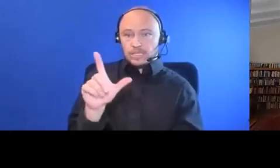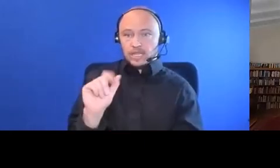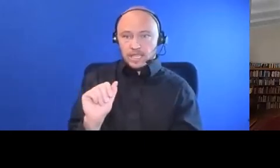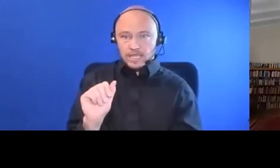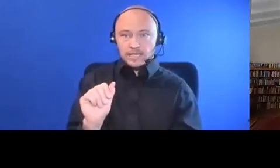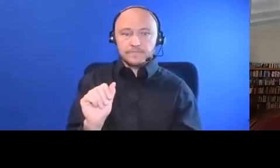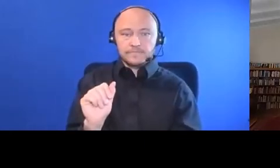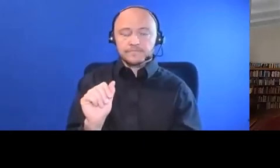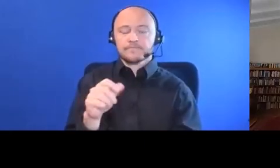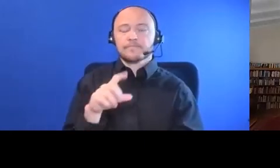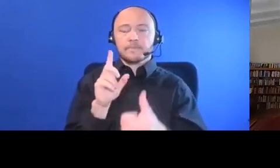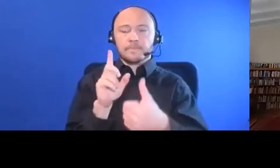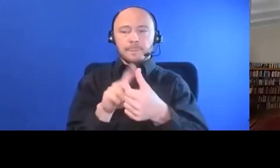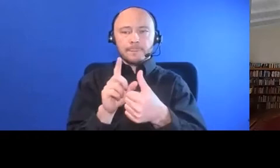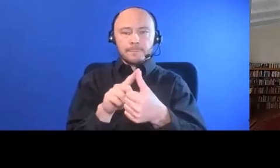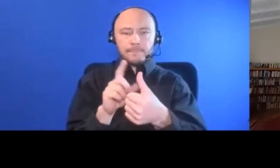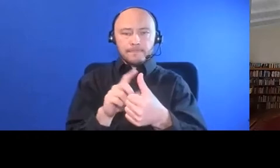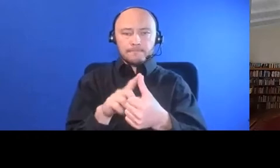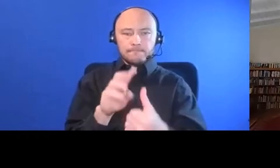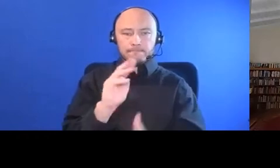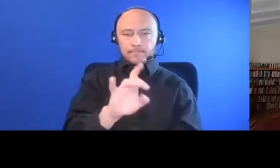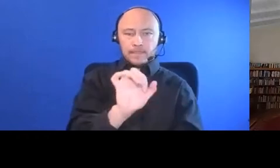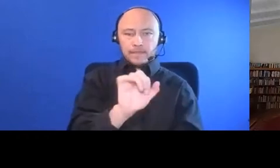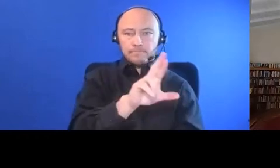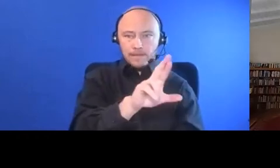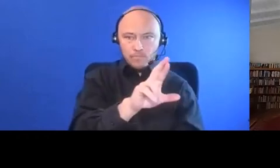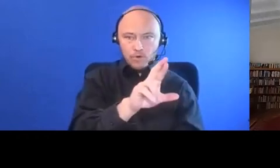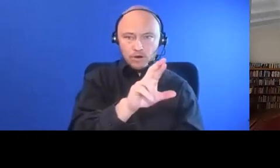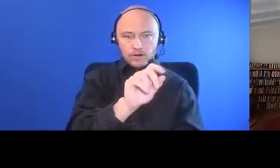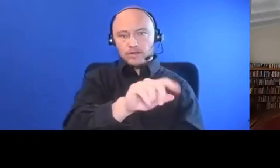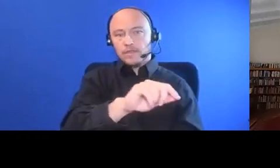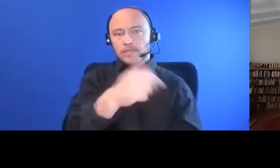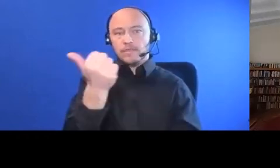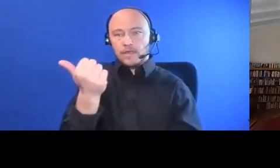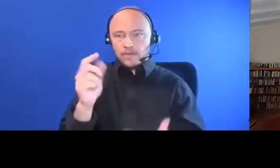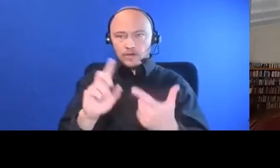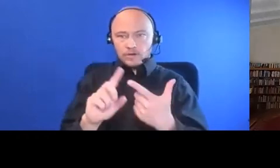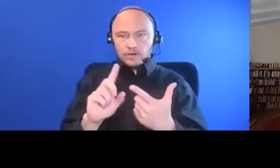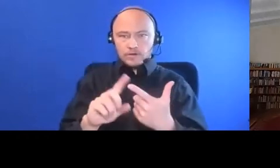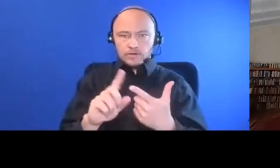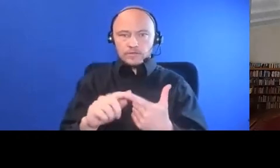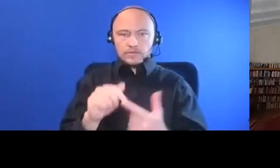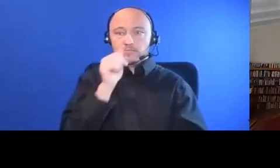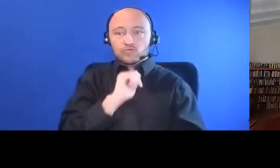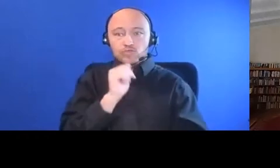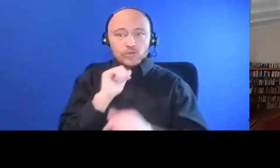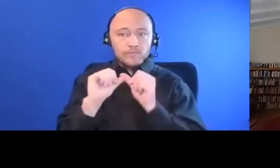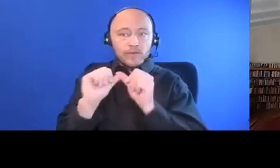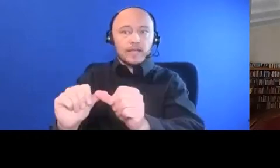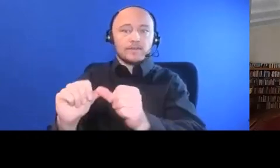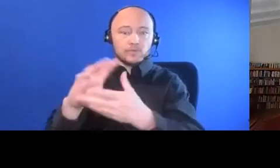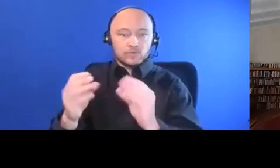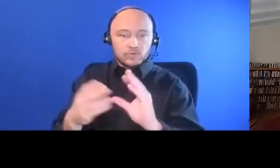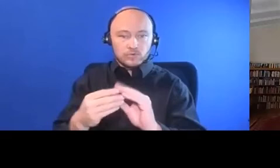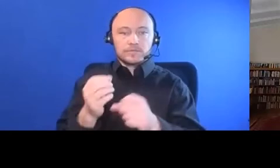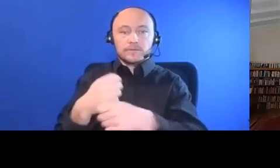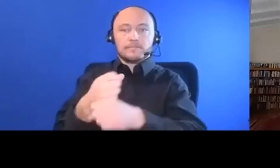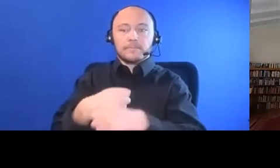One is memoir and the other one is survival stories, crafting survival stories.